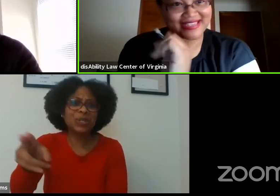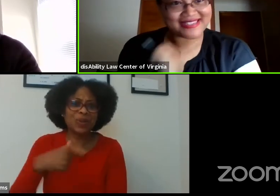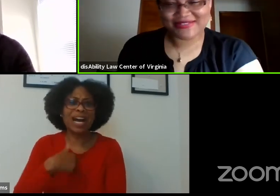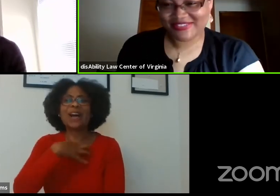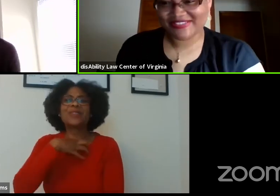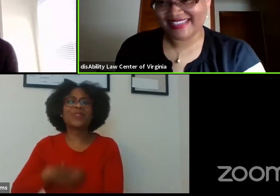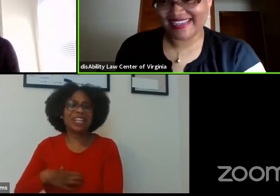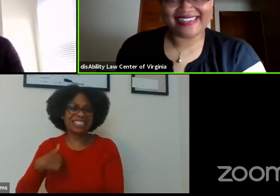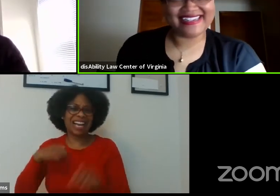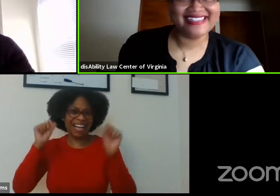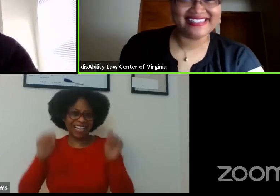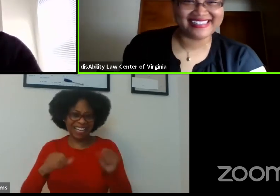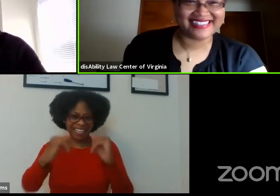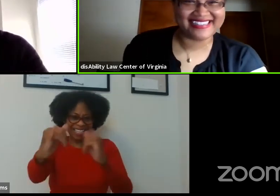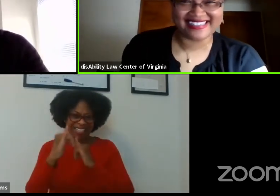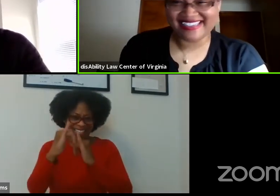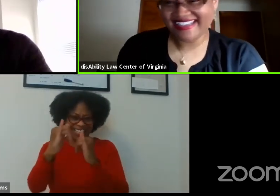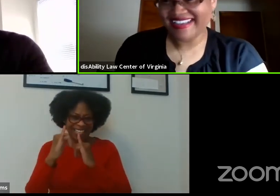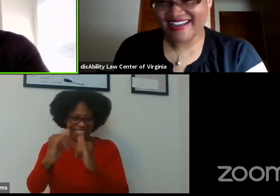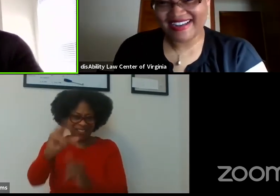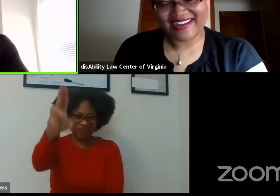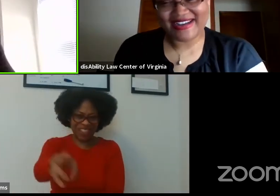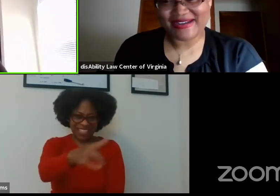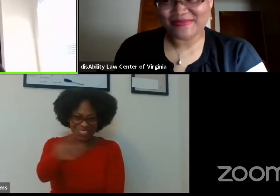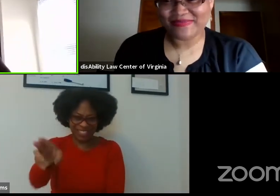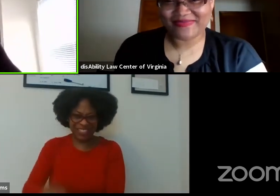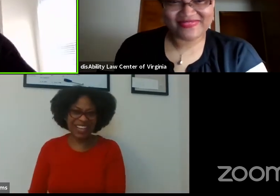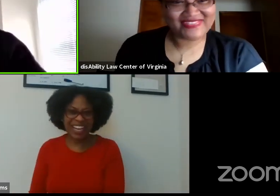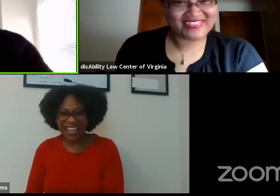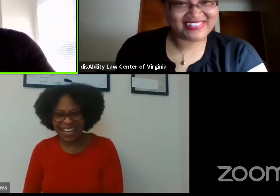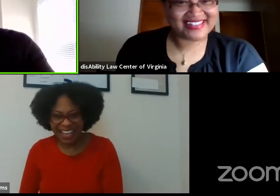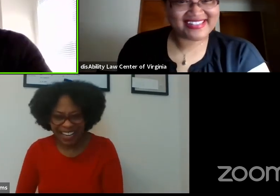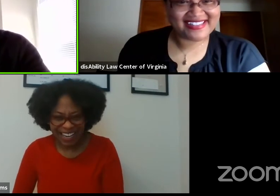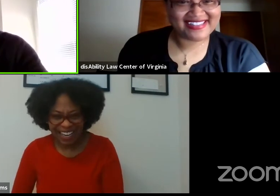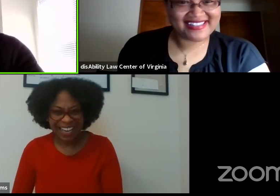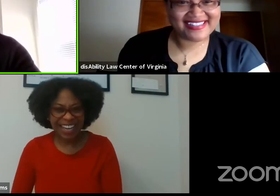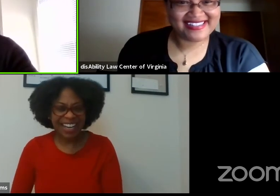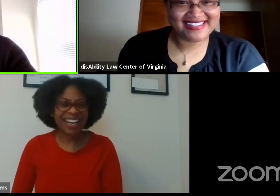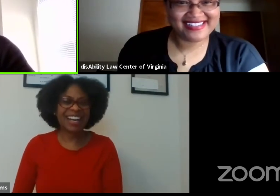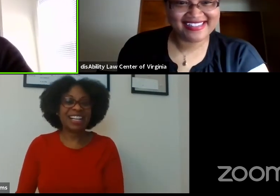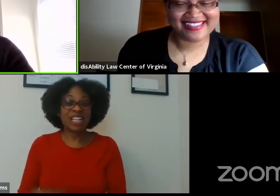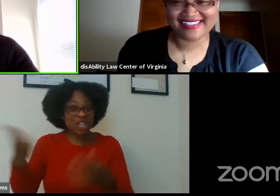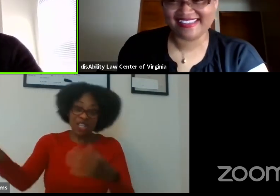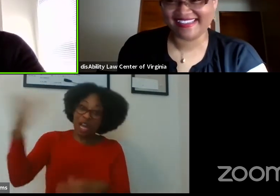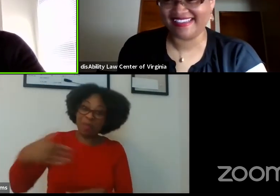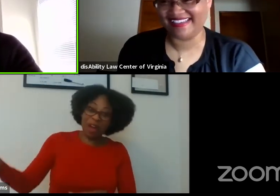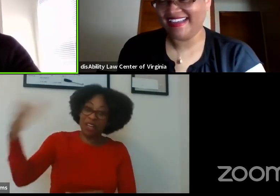So bless you for doing that. I can always use a partner, so you can jump in whenever you want. SIM WIMBUSH: